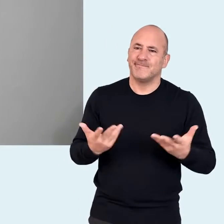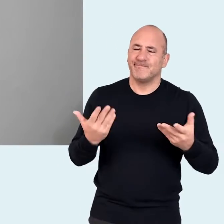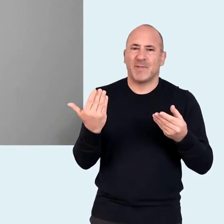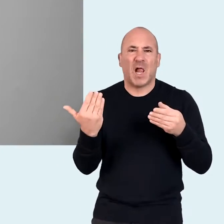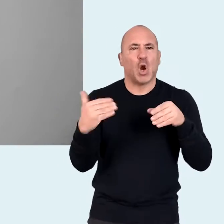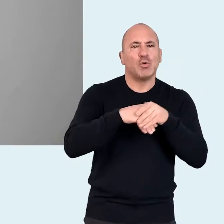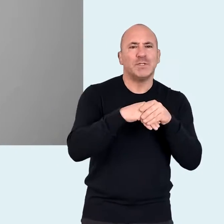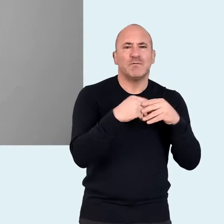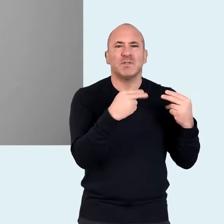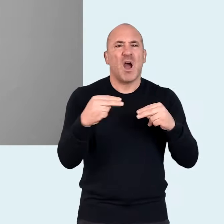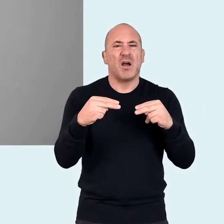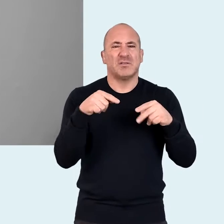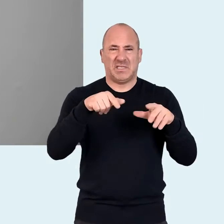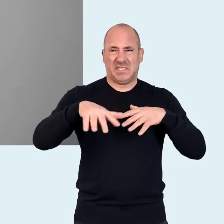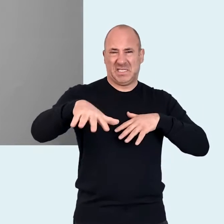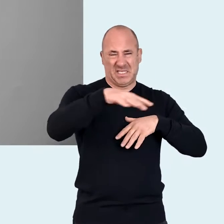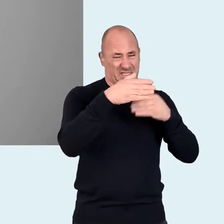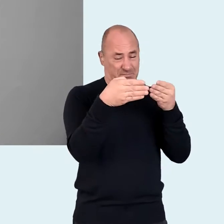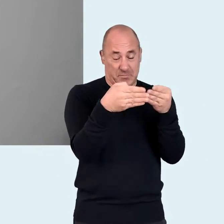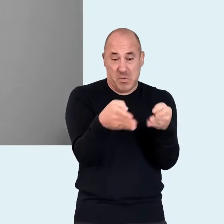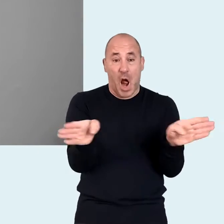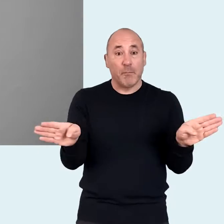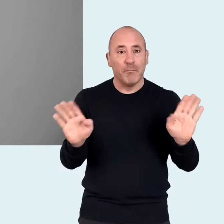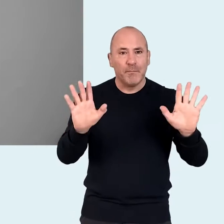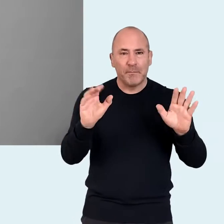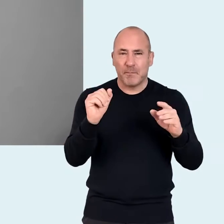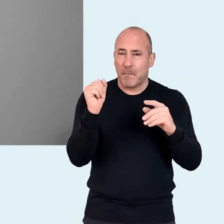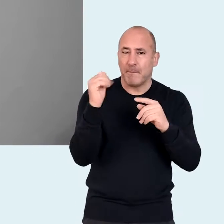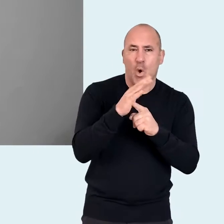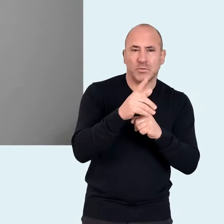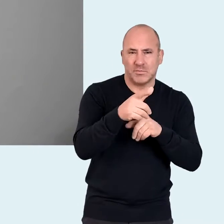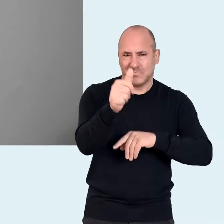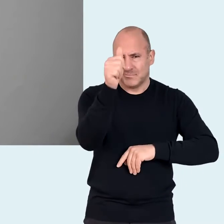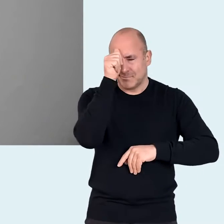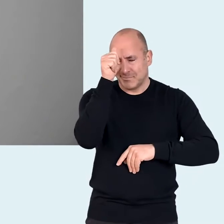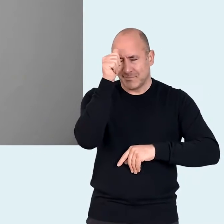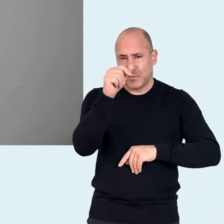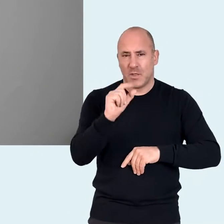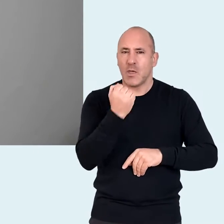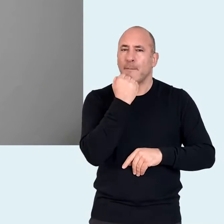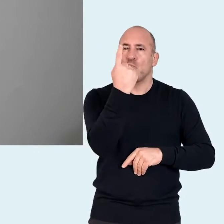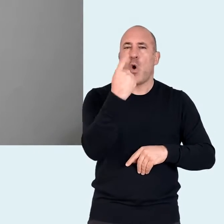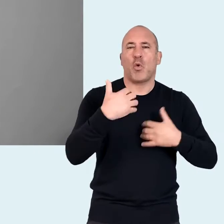So inclusive dance is a field that is so wide, it's really important, I think, to know whether